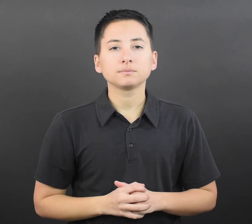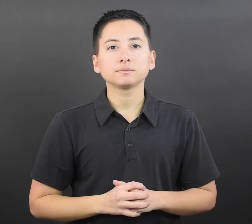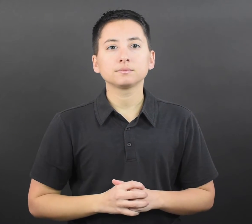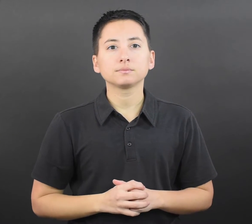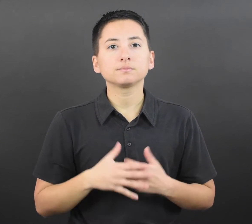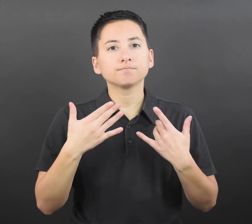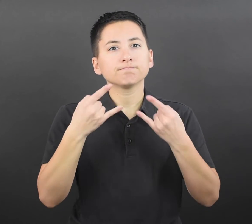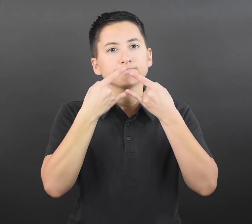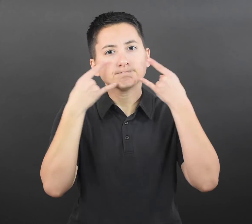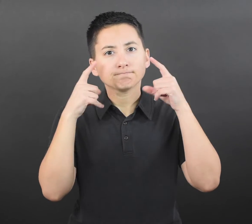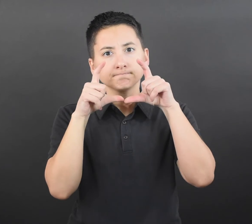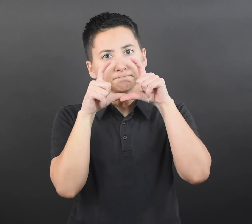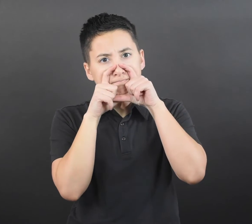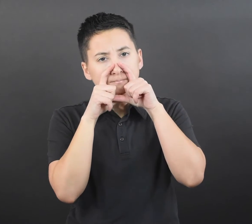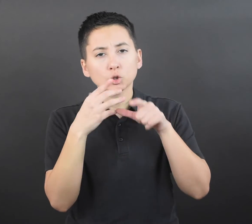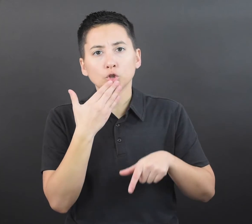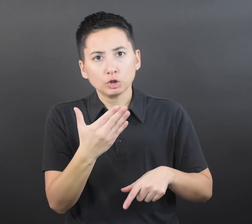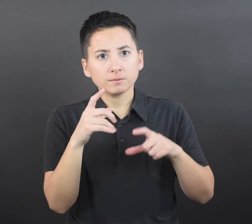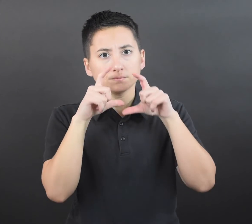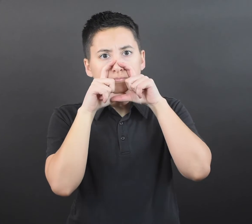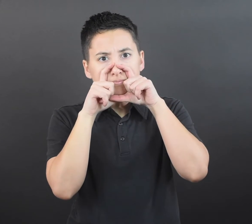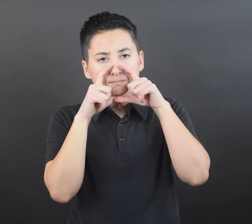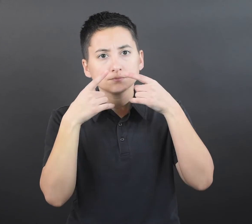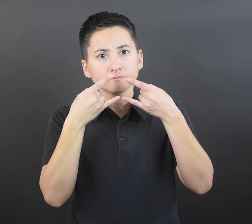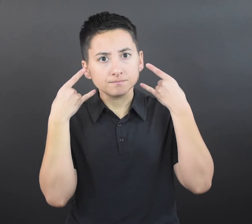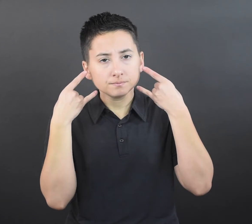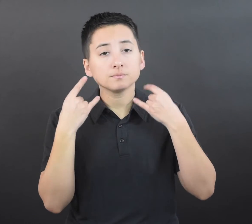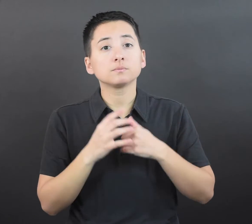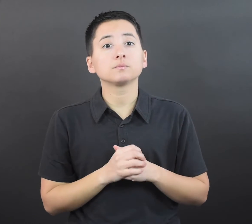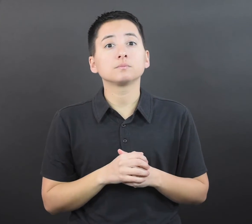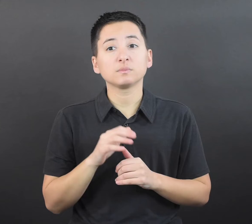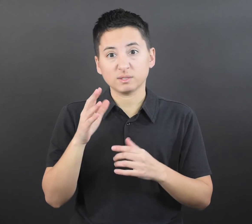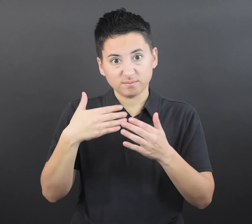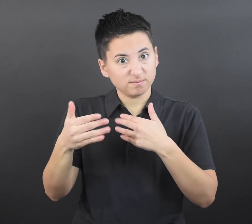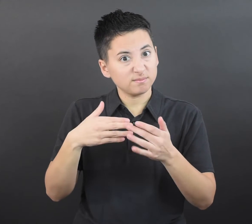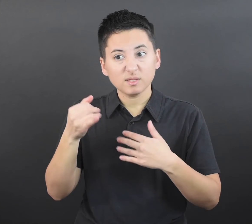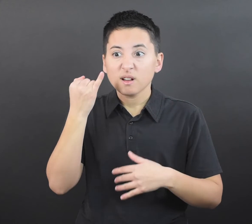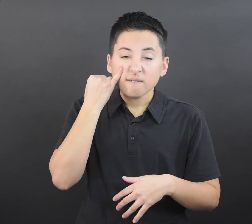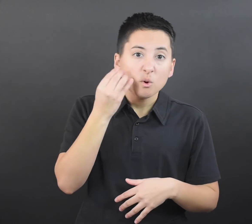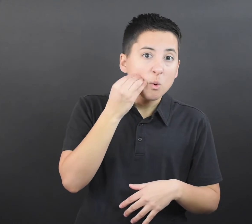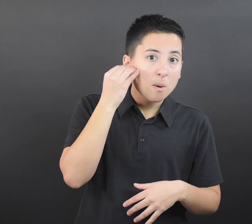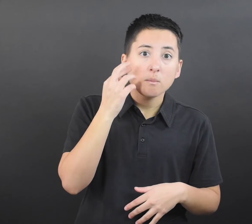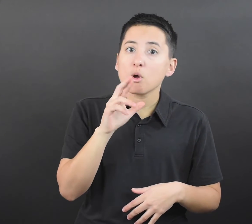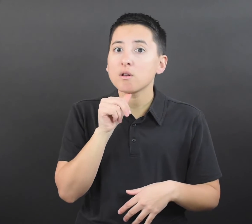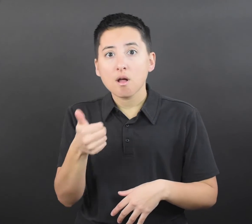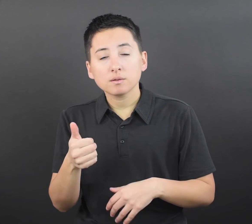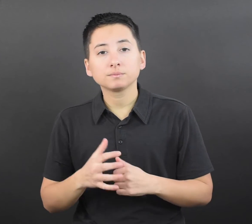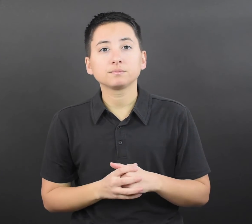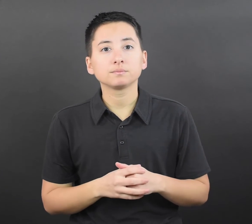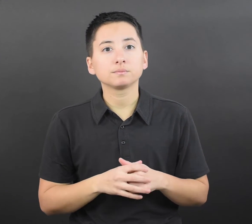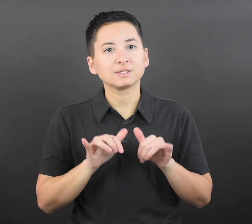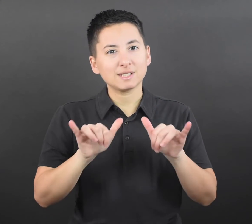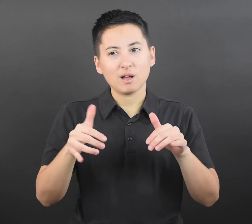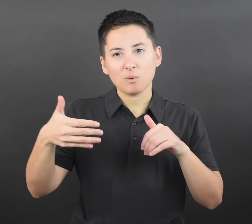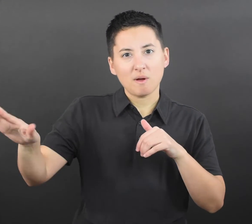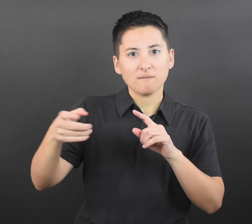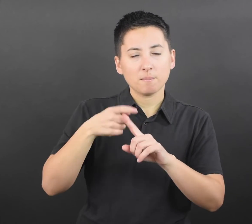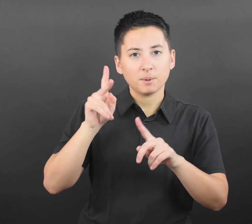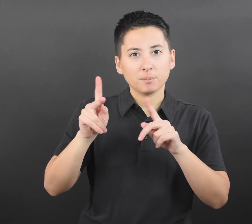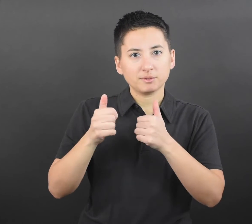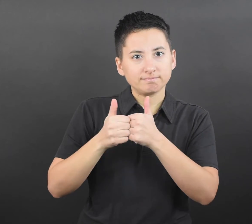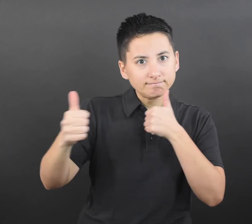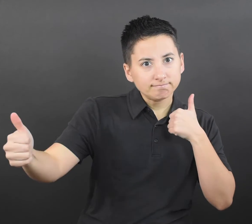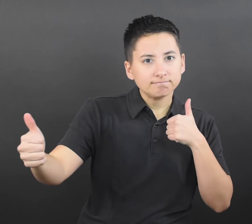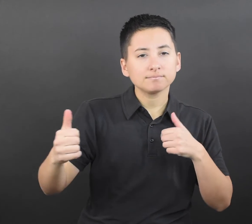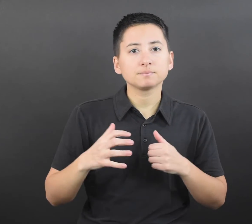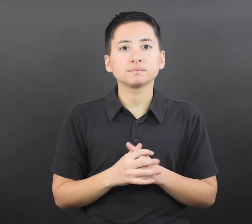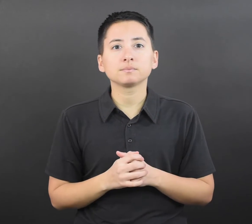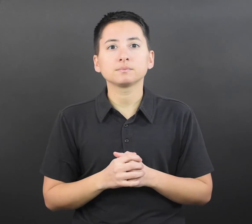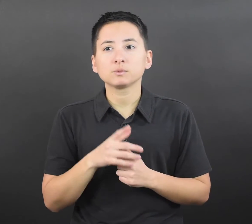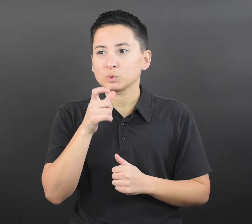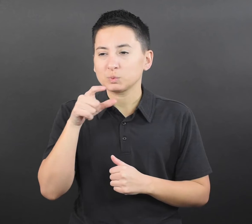o Wear a well-fitted mask, even at home. o Stay away from others who are at risk